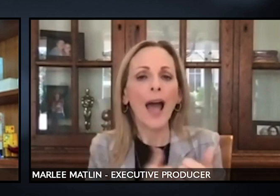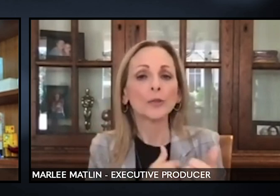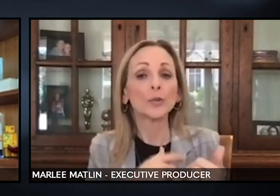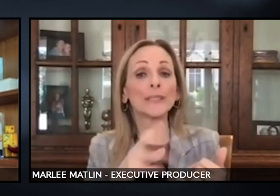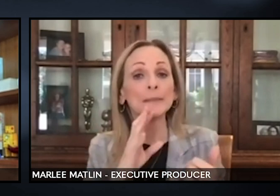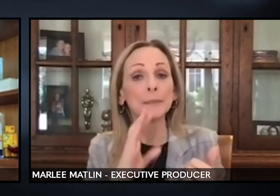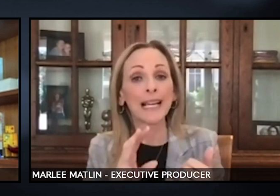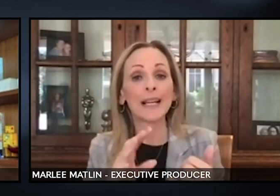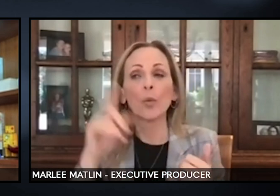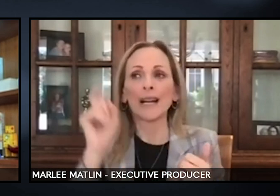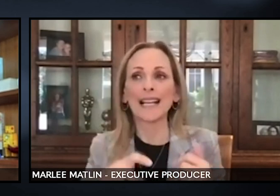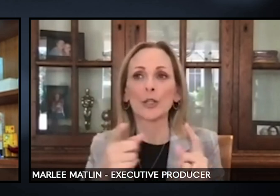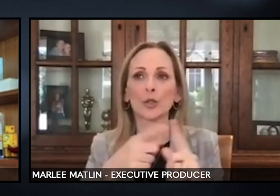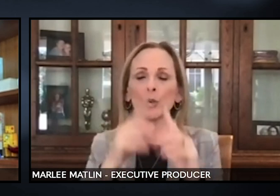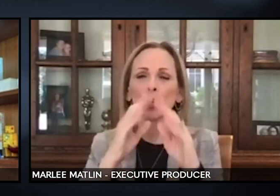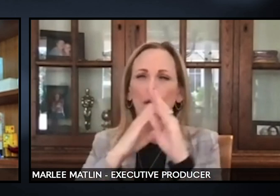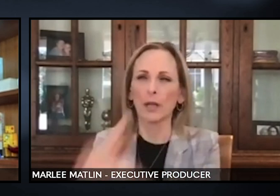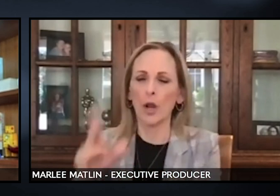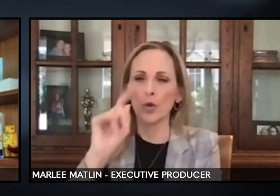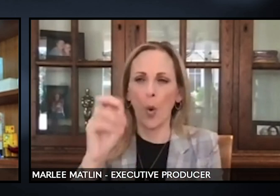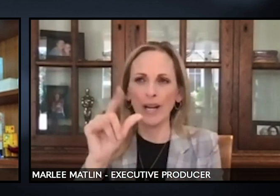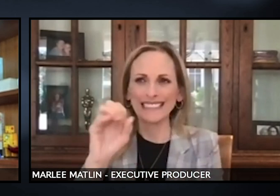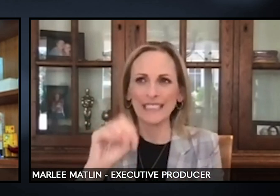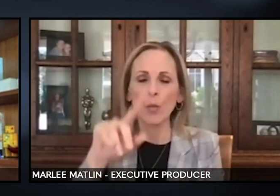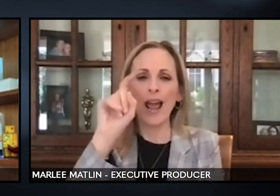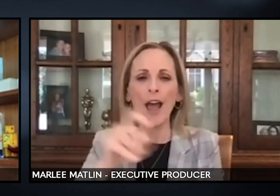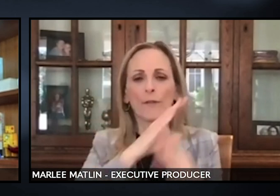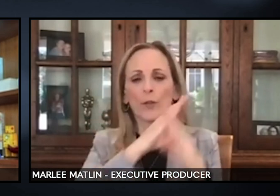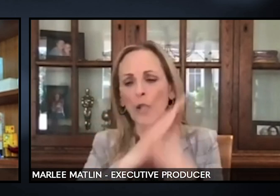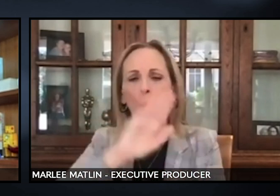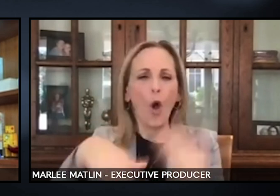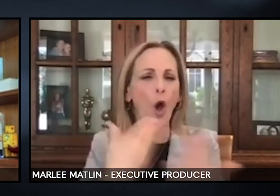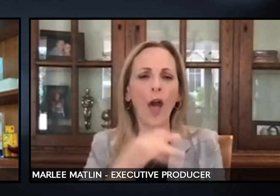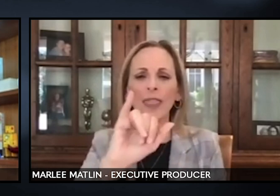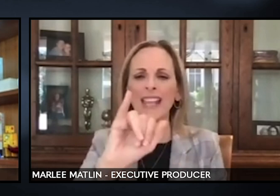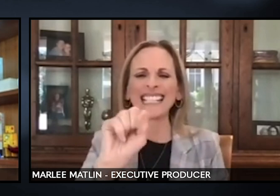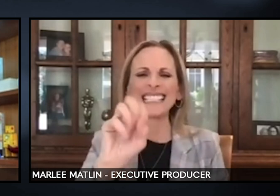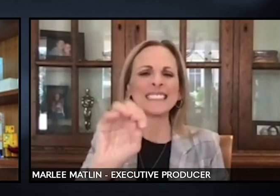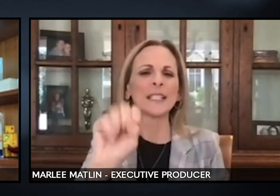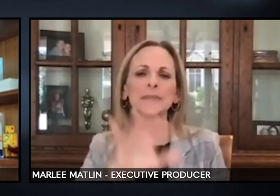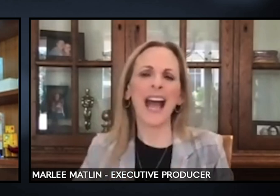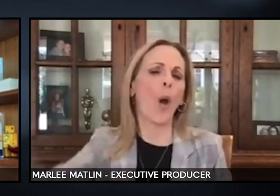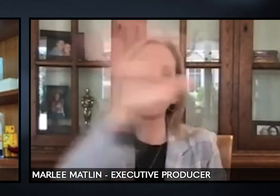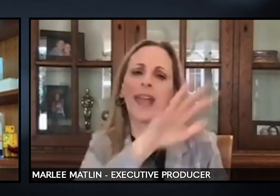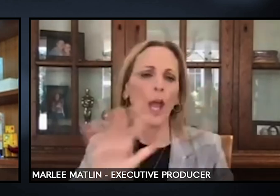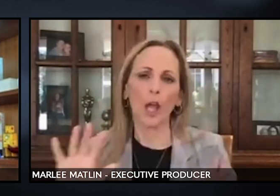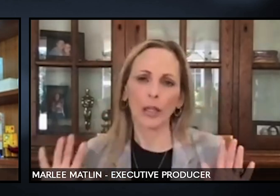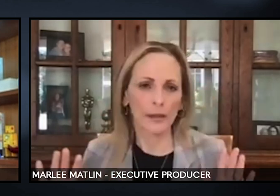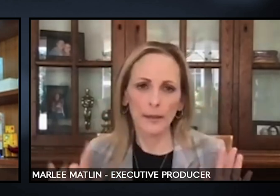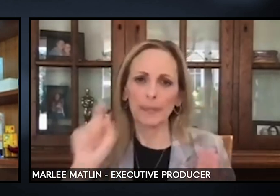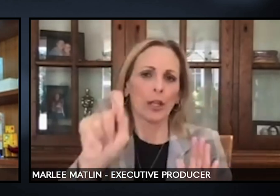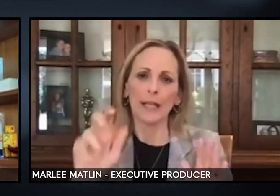talking about. Right now, as we speak, we need to combat all the "isms" in